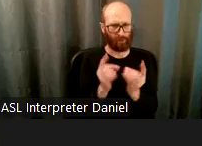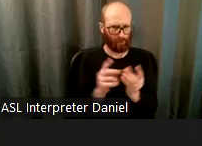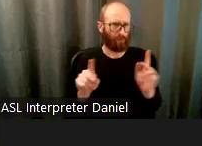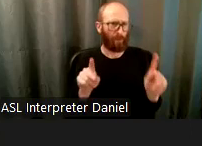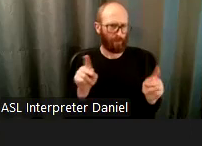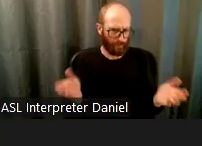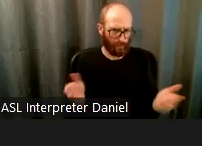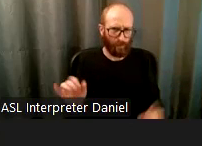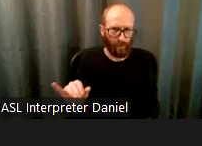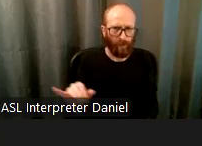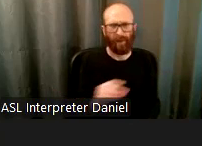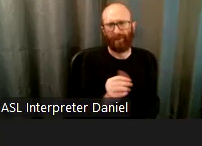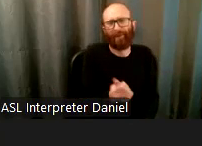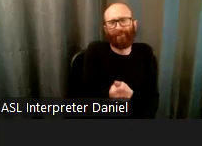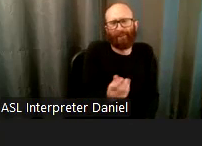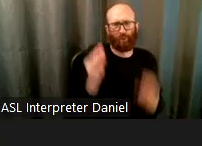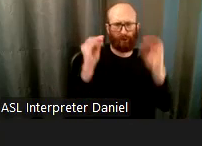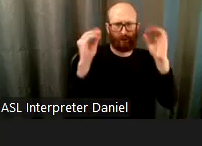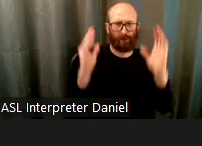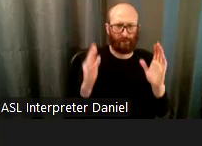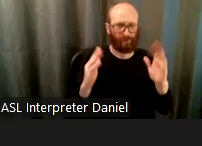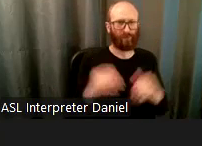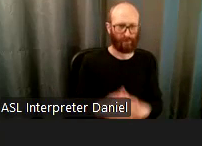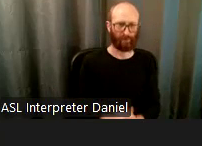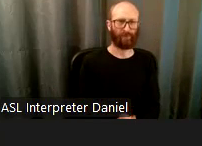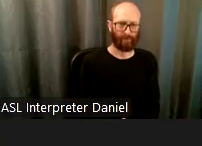just a few teachers out there. Thanks for making time. There's some middle